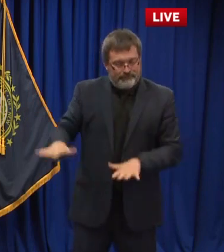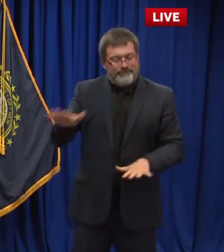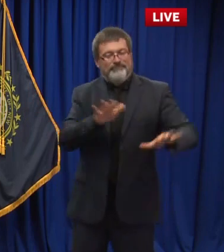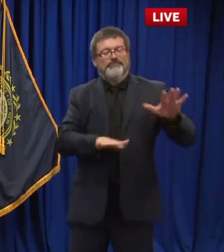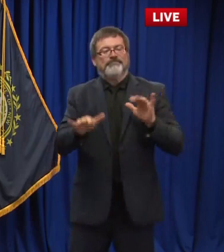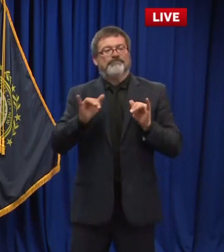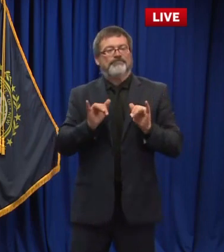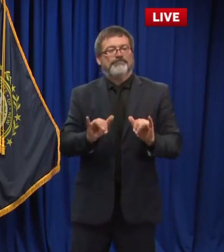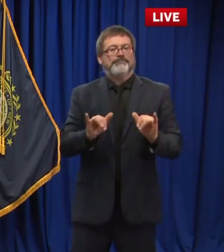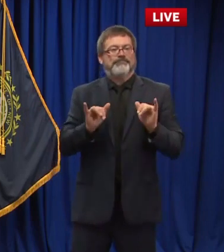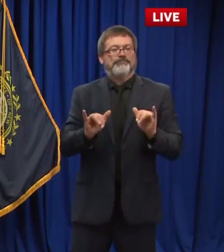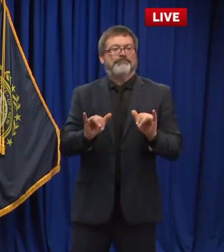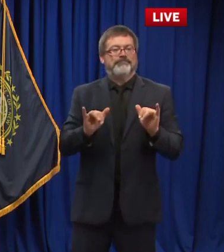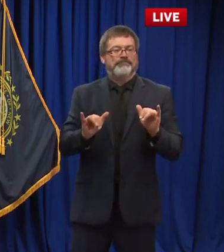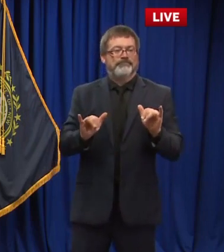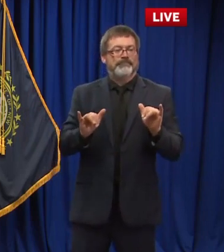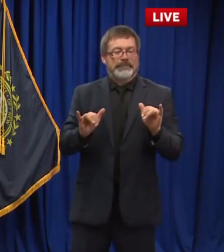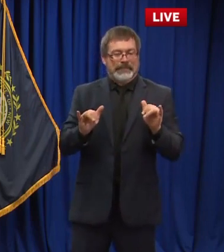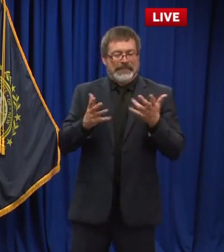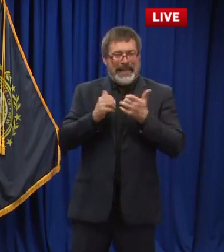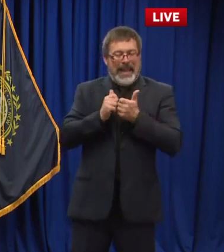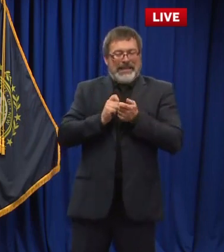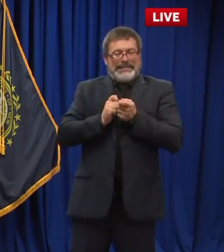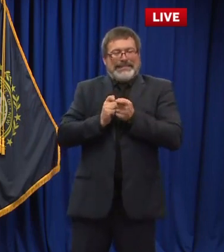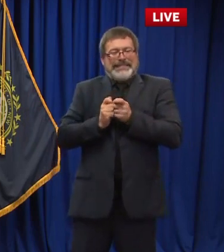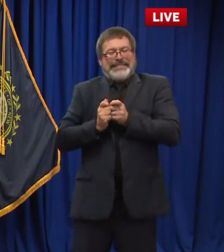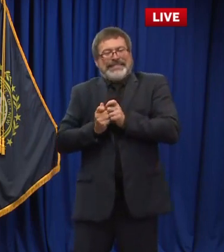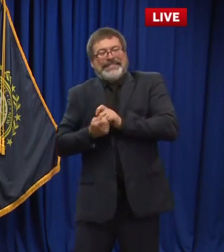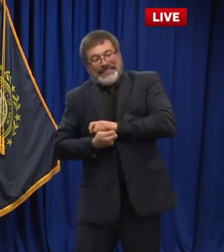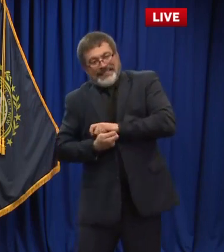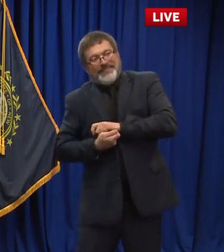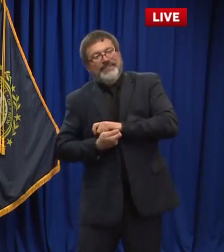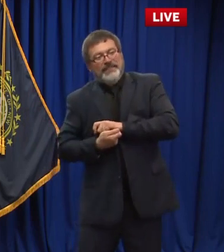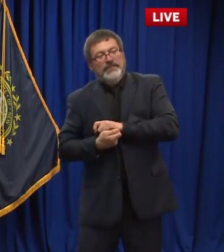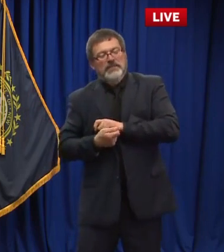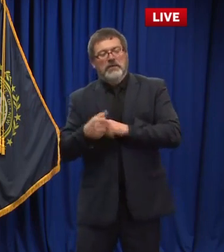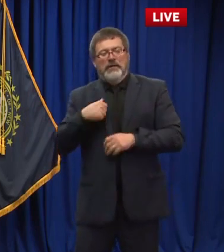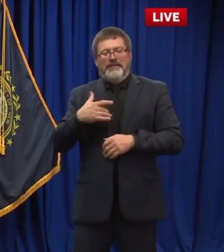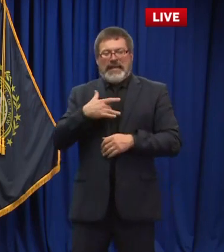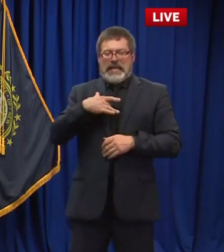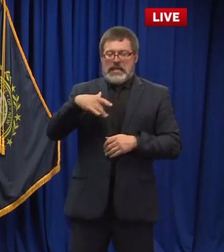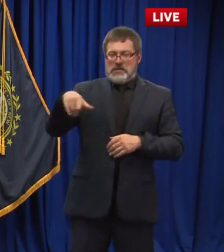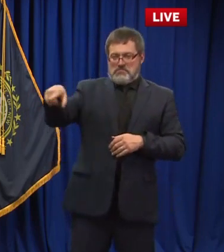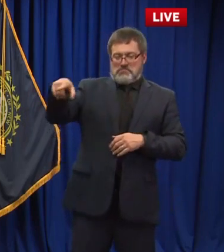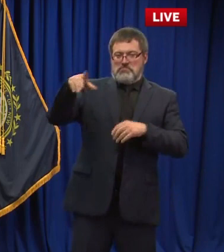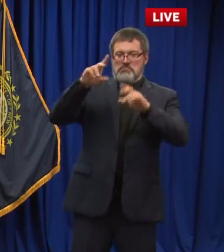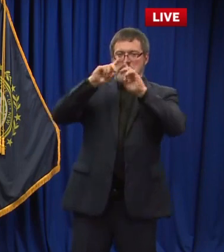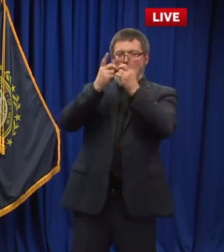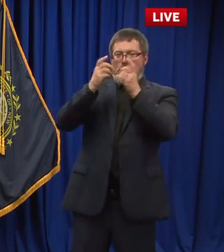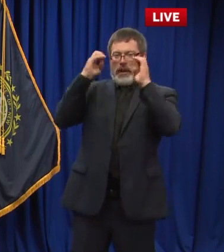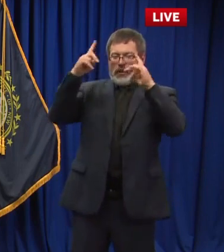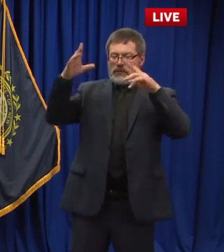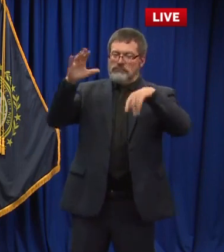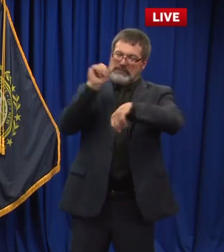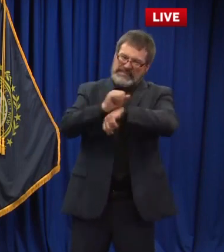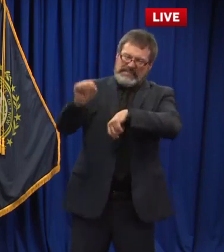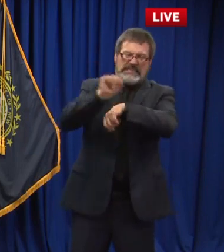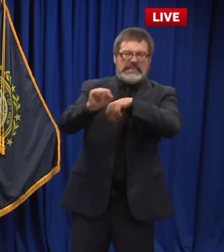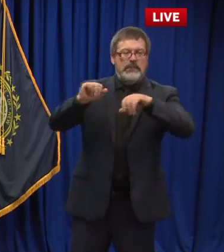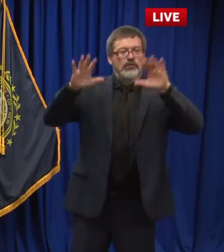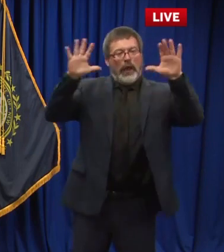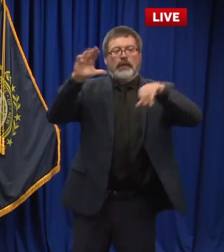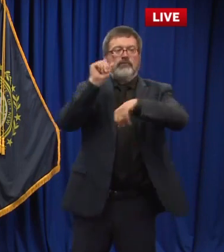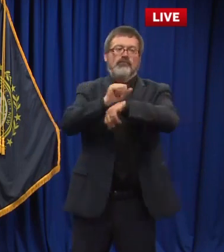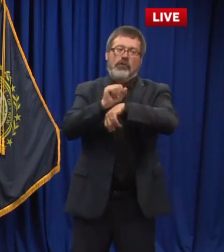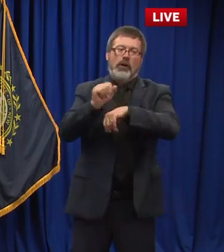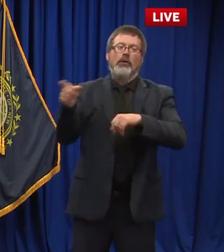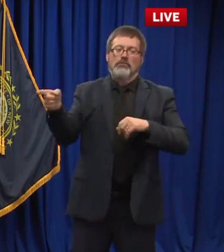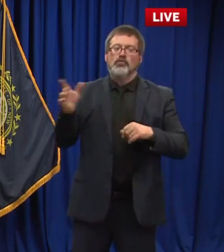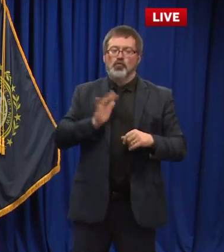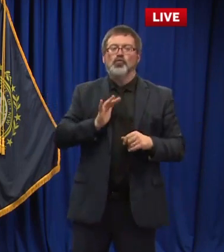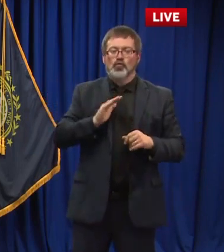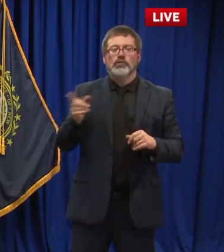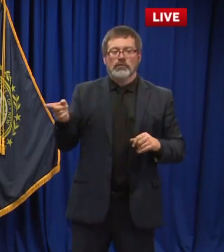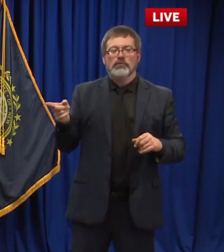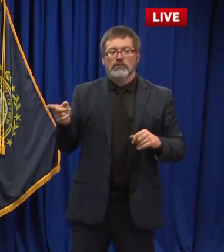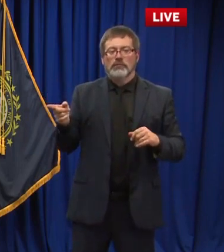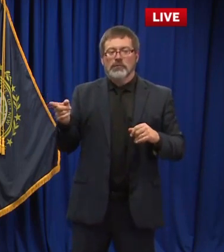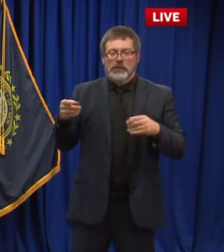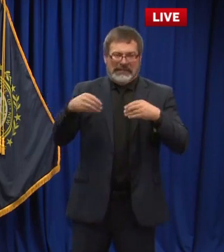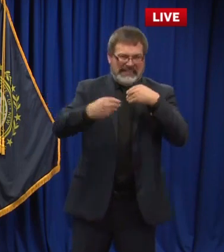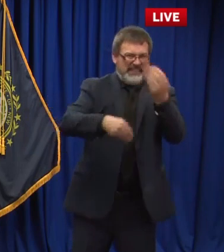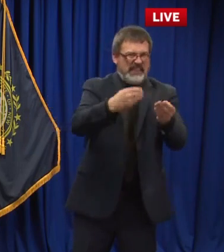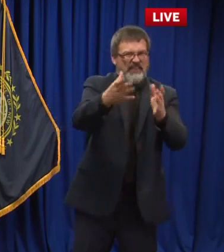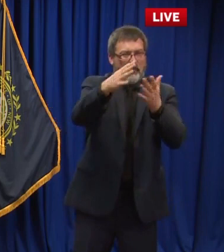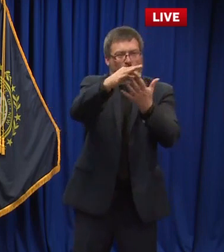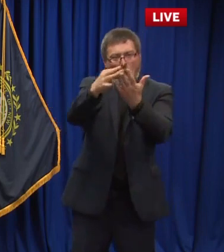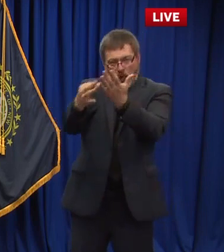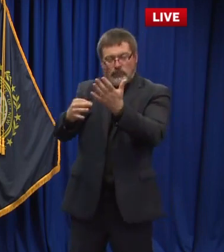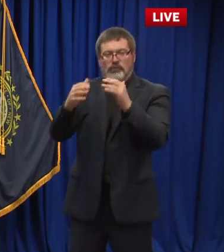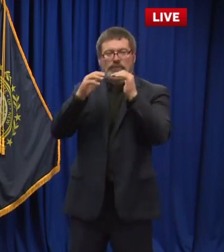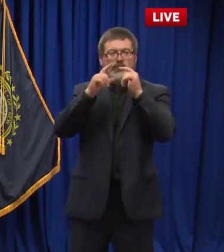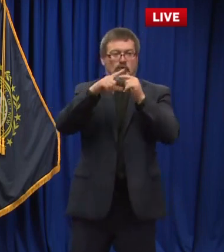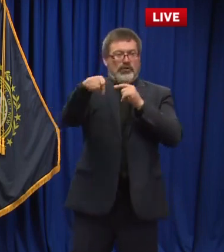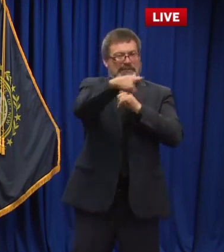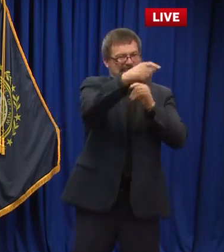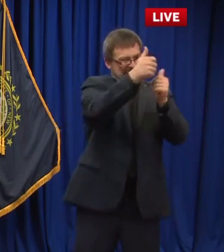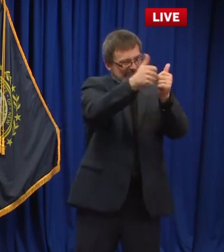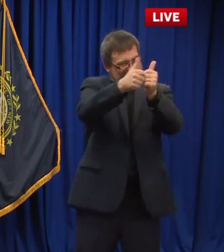BUT THERE IS A CULTURAL CHANGE THAT HAS TO HAPPEN AROUND HEALTH AND SAFETY AND I THINK THE DEPARTMENT OF PUBLIC HEALTH DID A GREAT JOB PROVIDING SOME OF THE GUIDANCE TO GIVE OPTIONS FOR